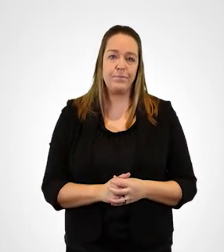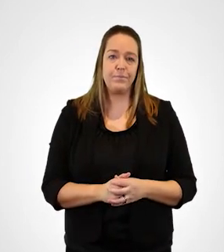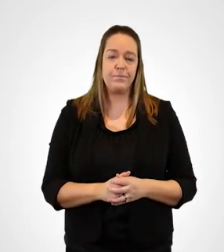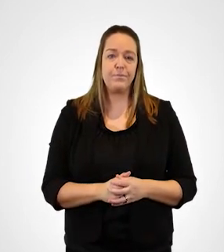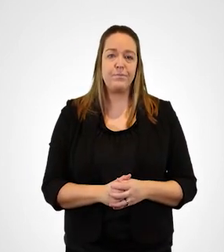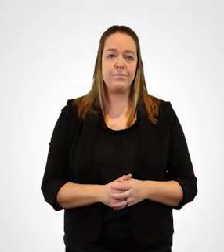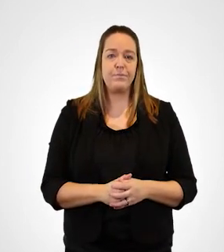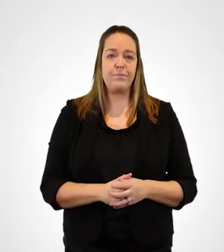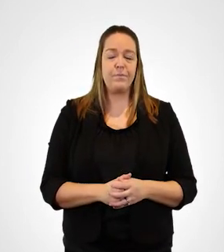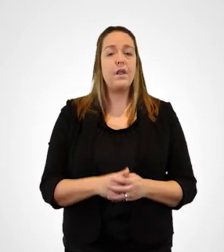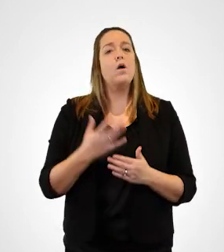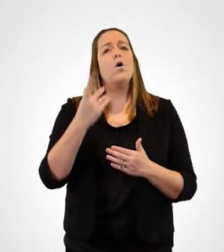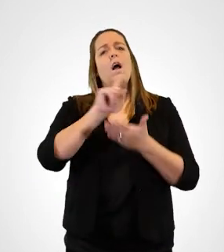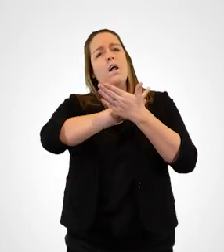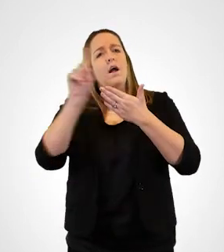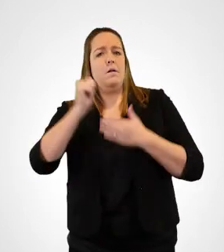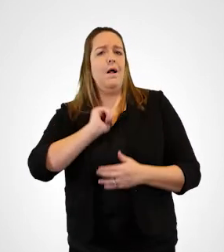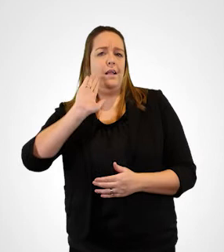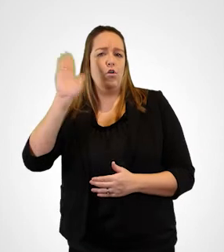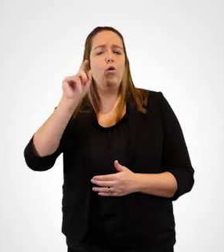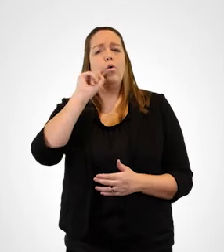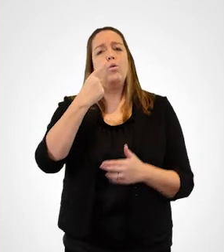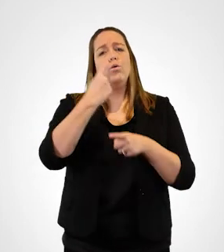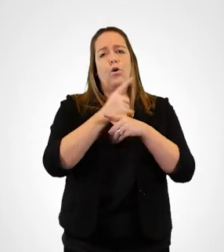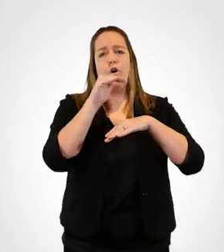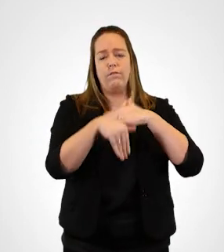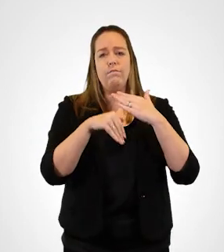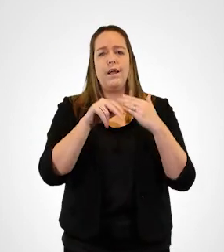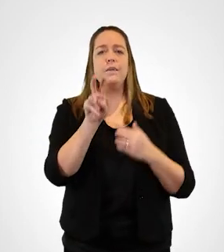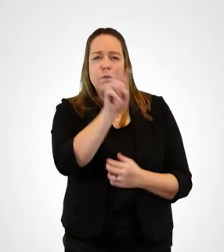And in one of the future lectures I'm going to be talking about speechreading